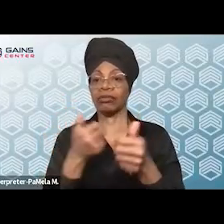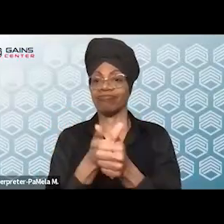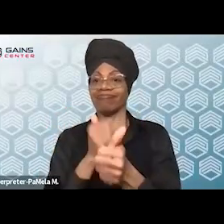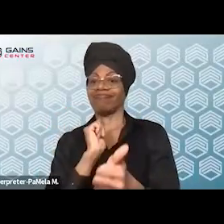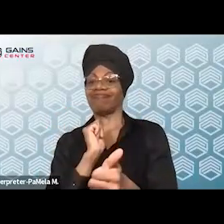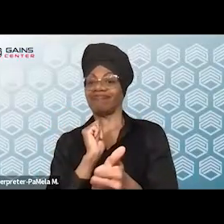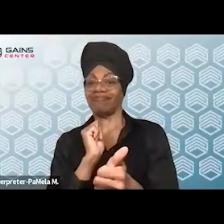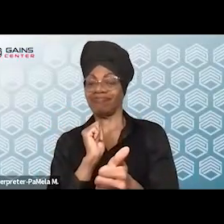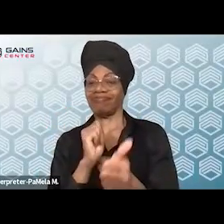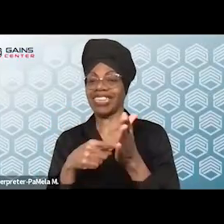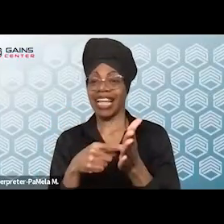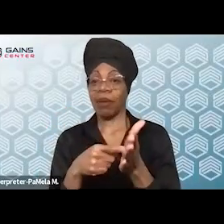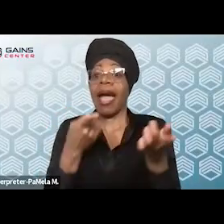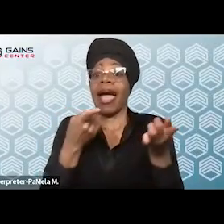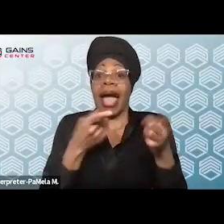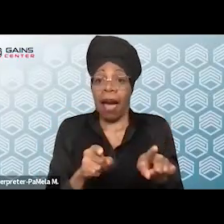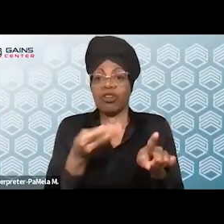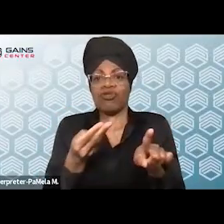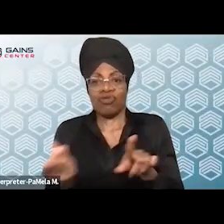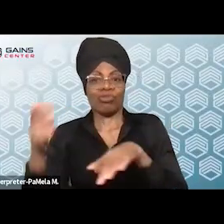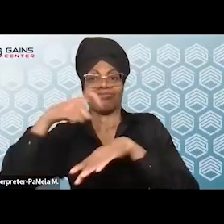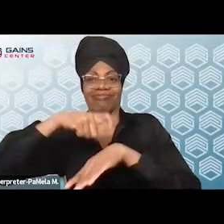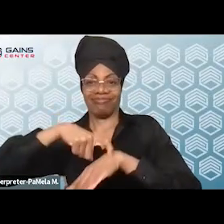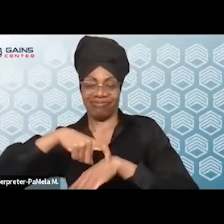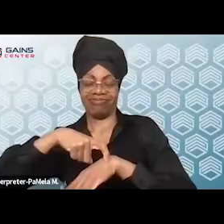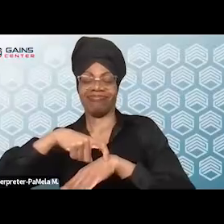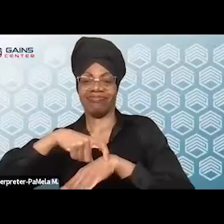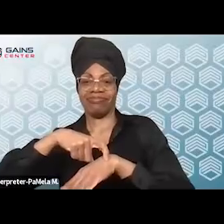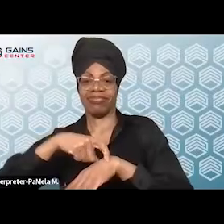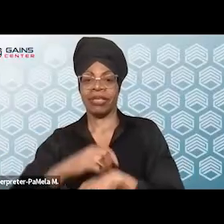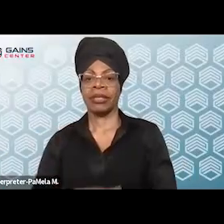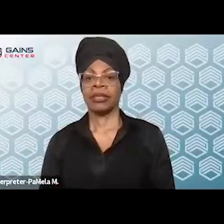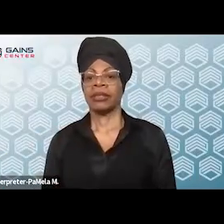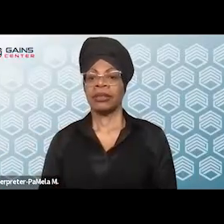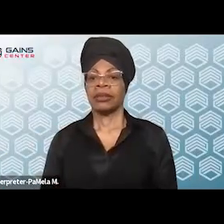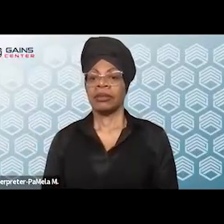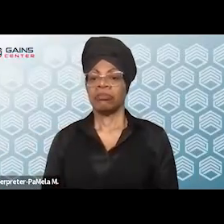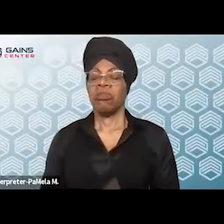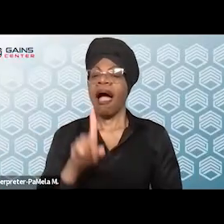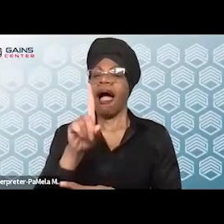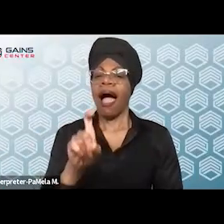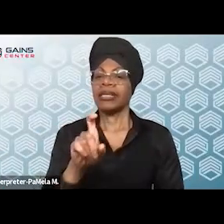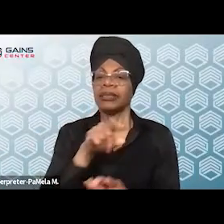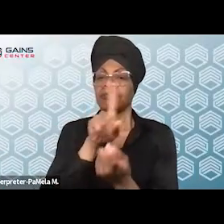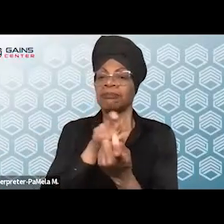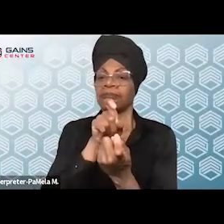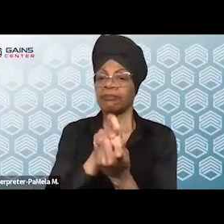It had happened a couple of times. And was asking specifically, how,